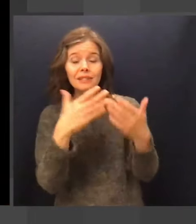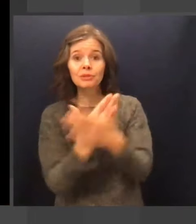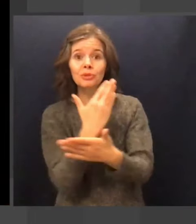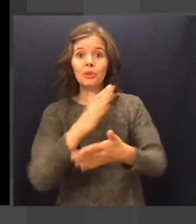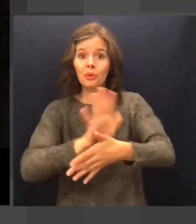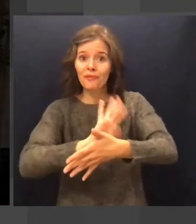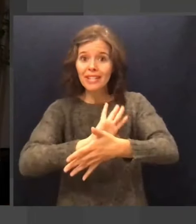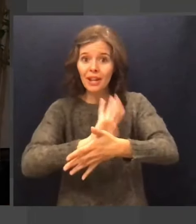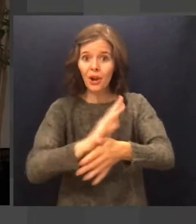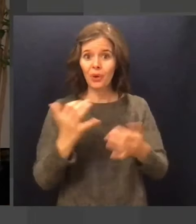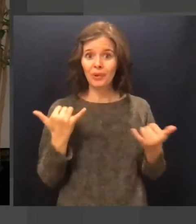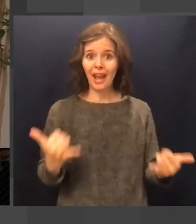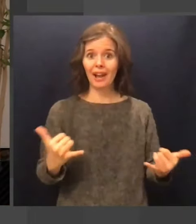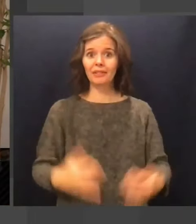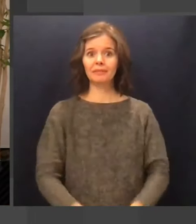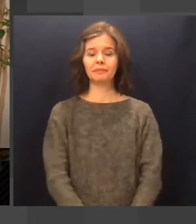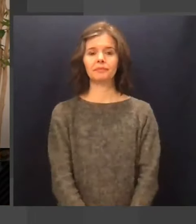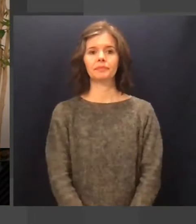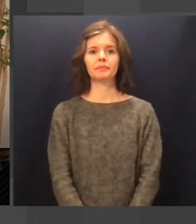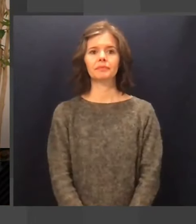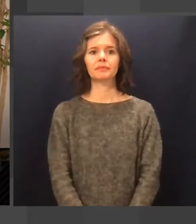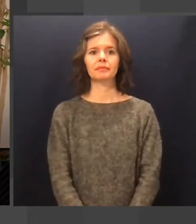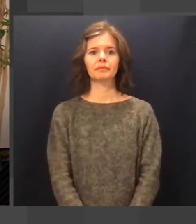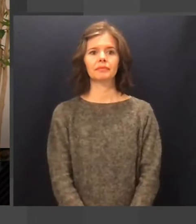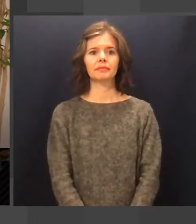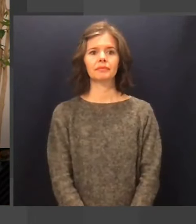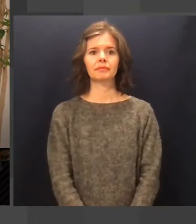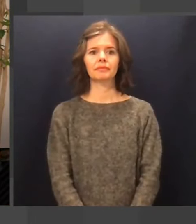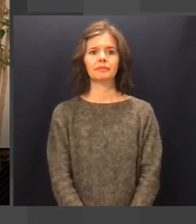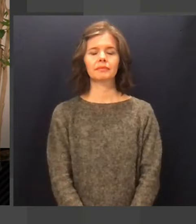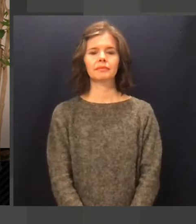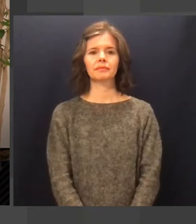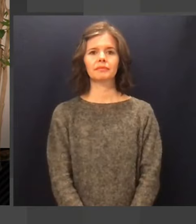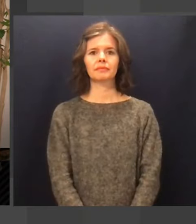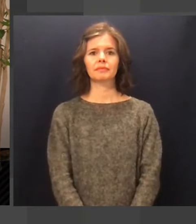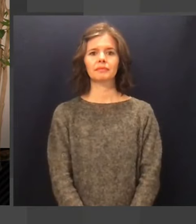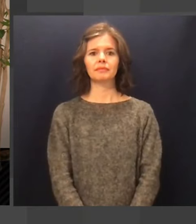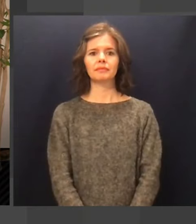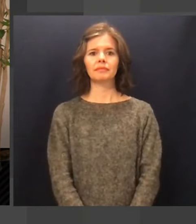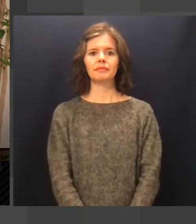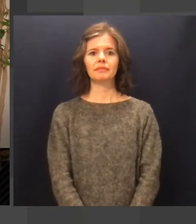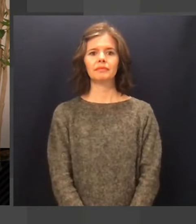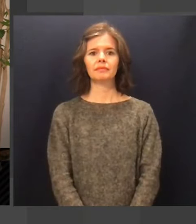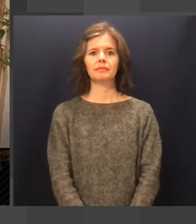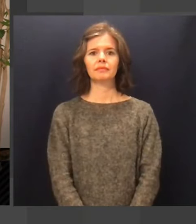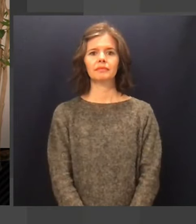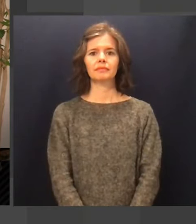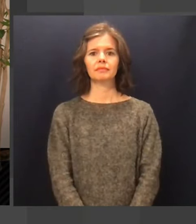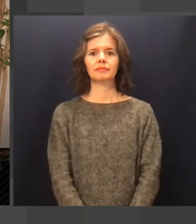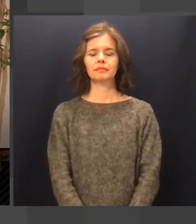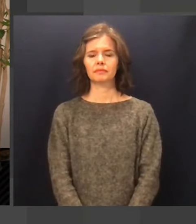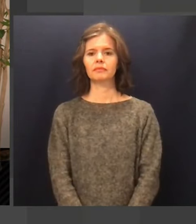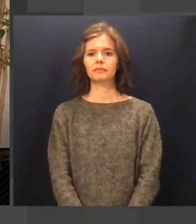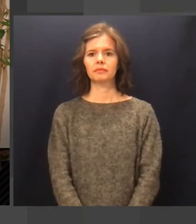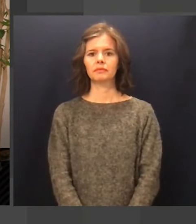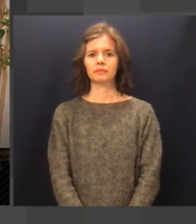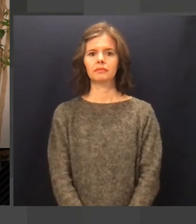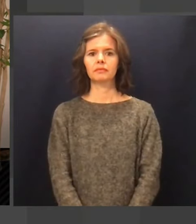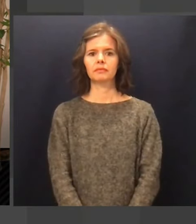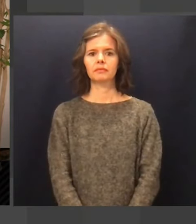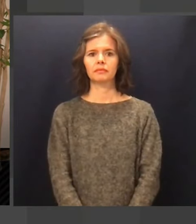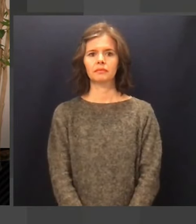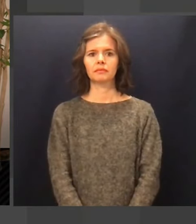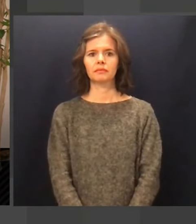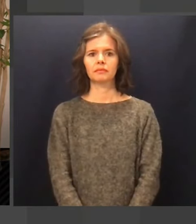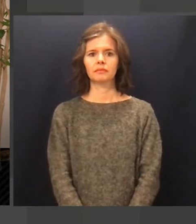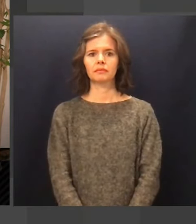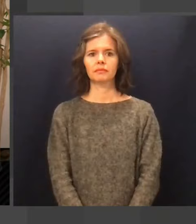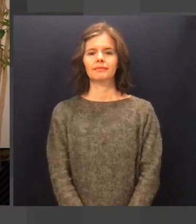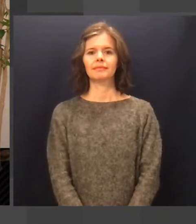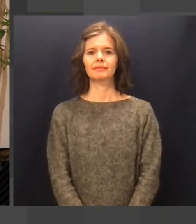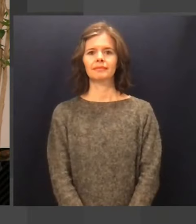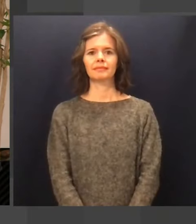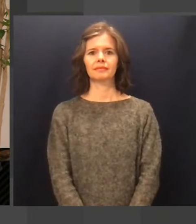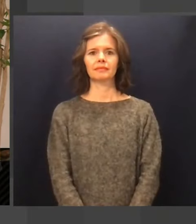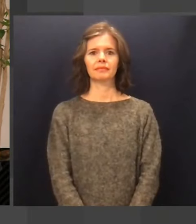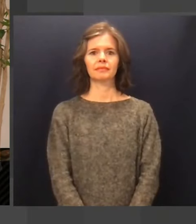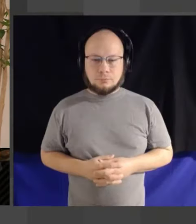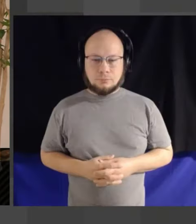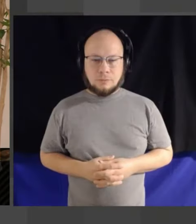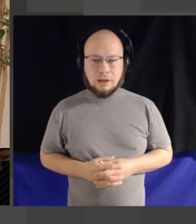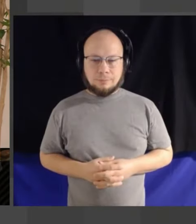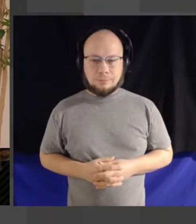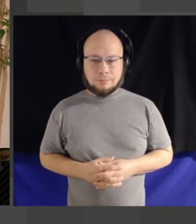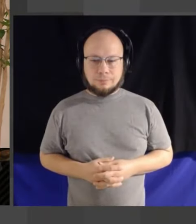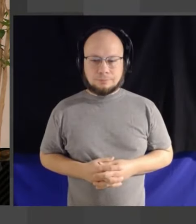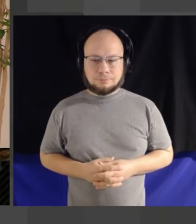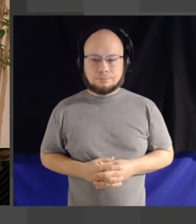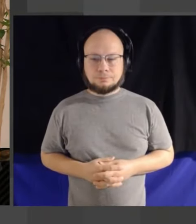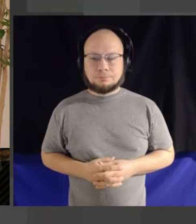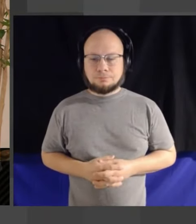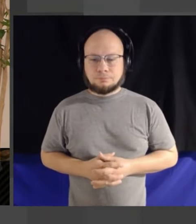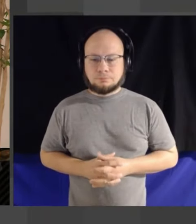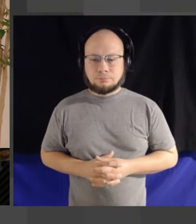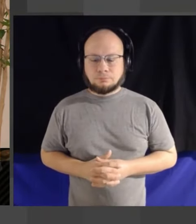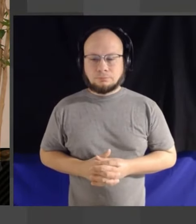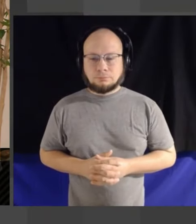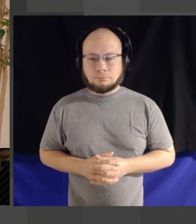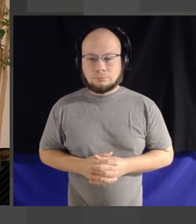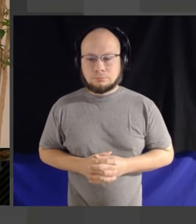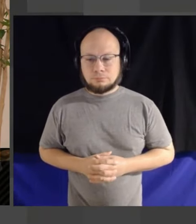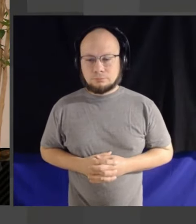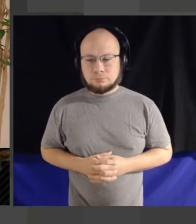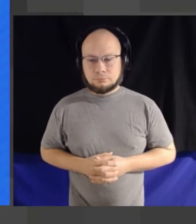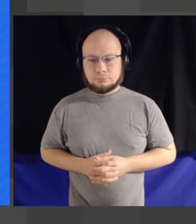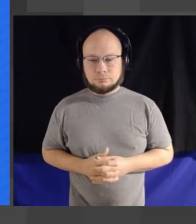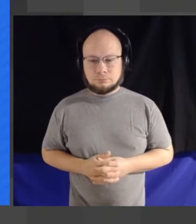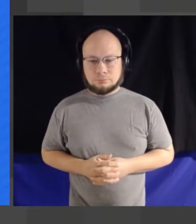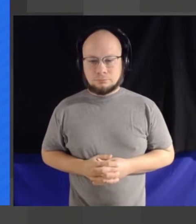AND AN AMAZING VIDEO FOR ALL